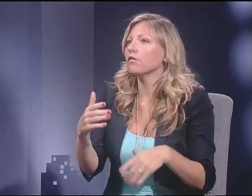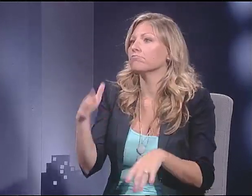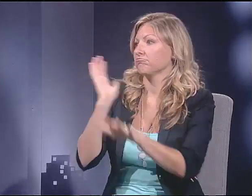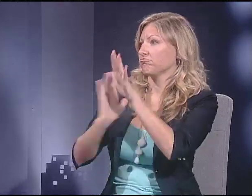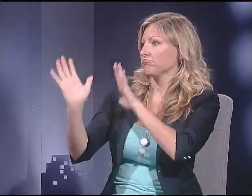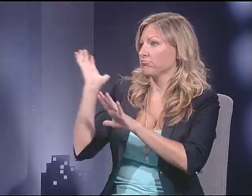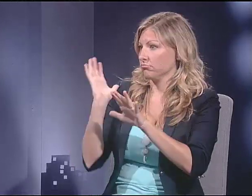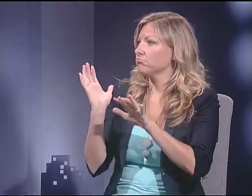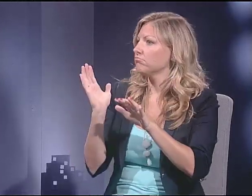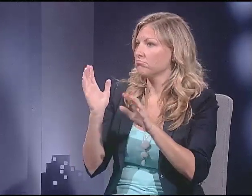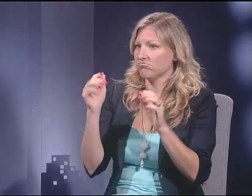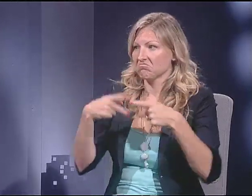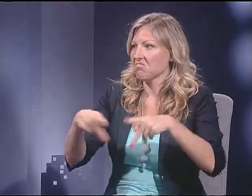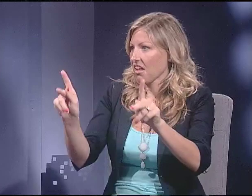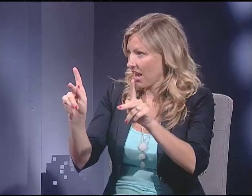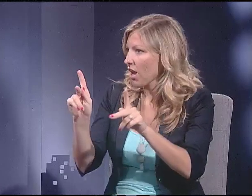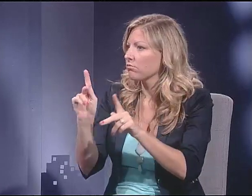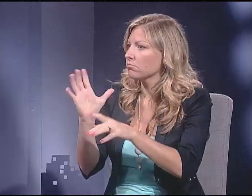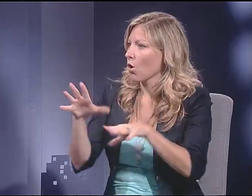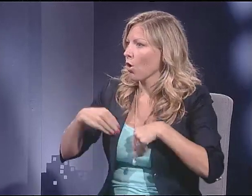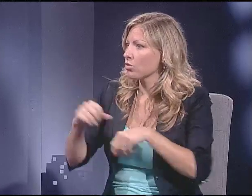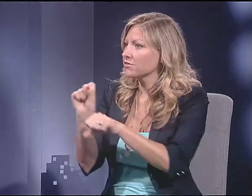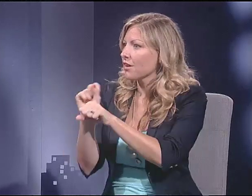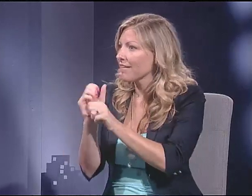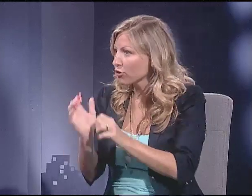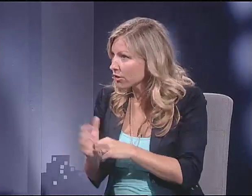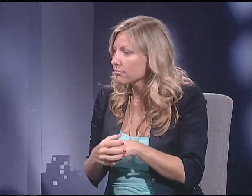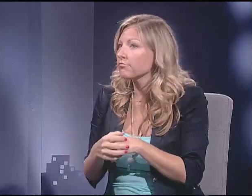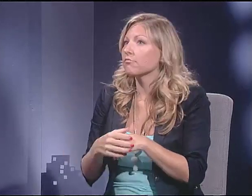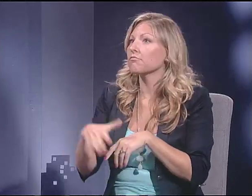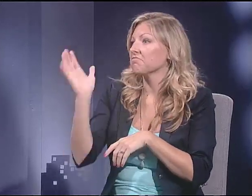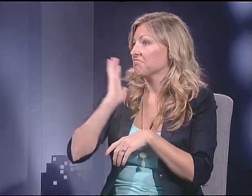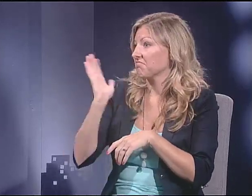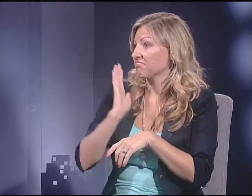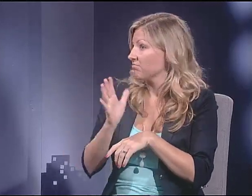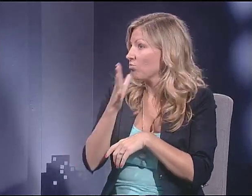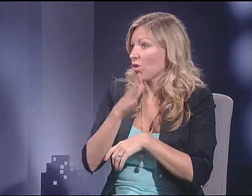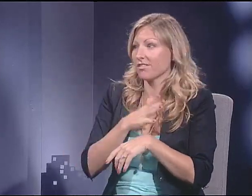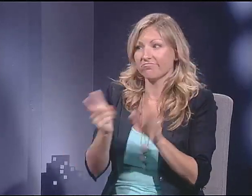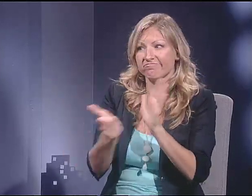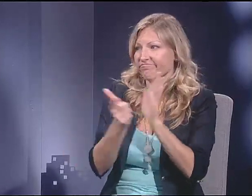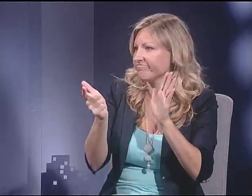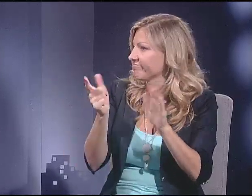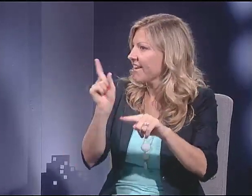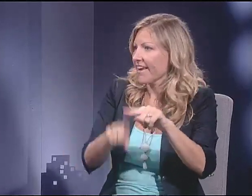So for example, long ago we were allowed to own slaves.